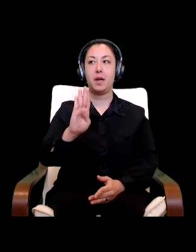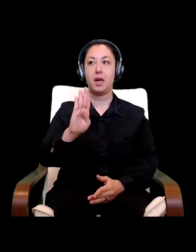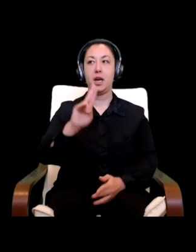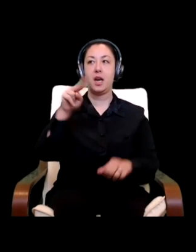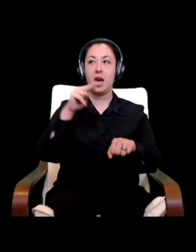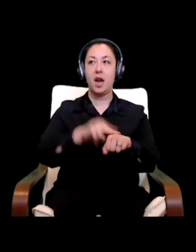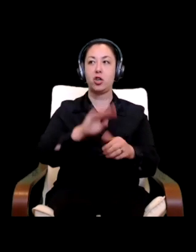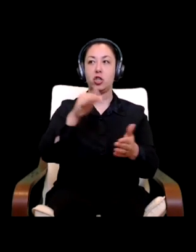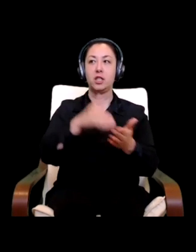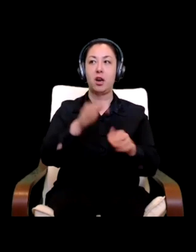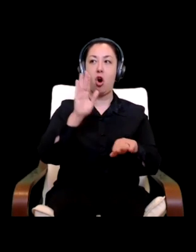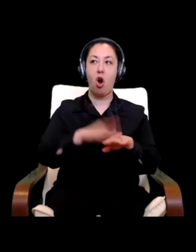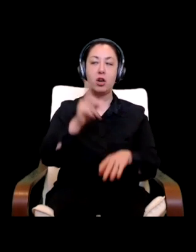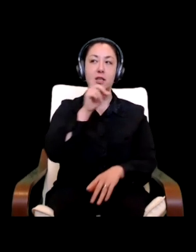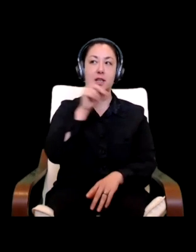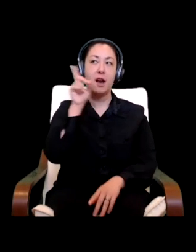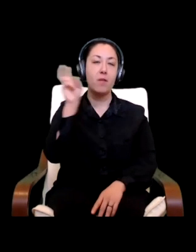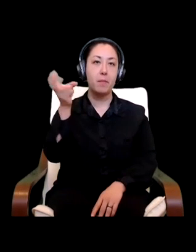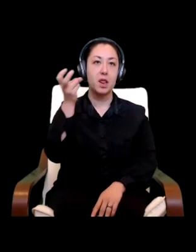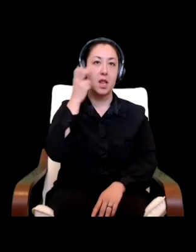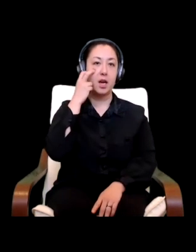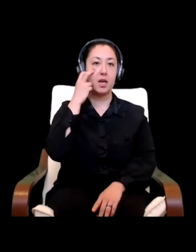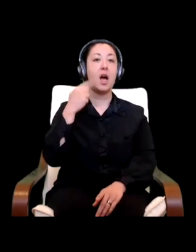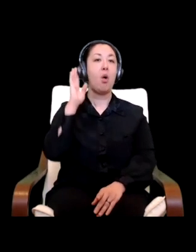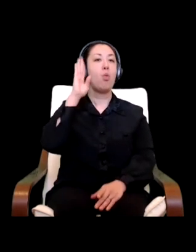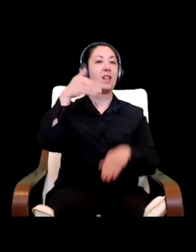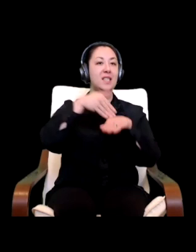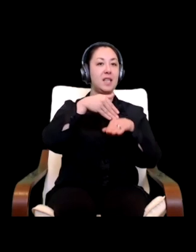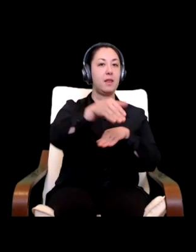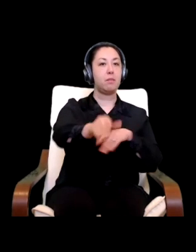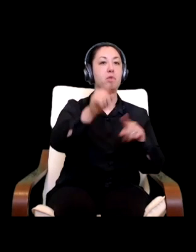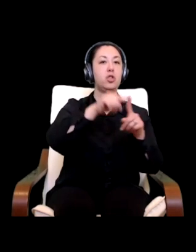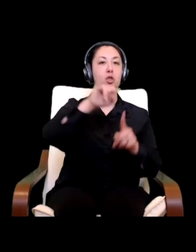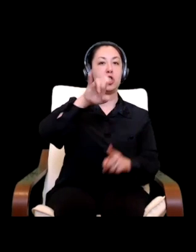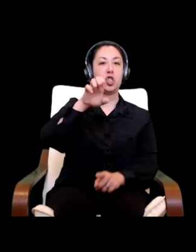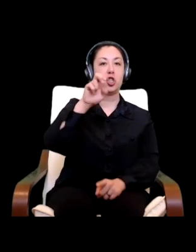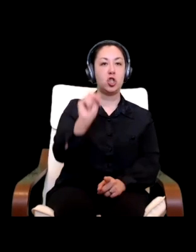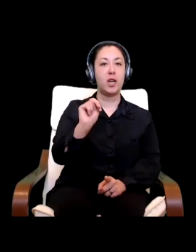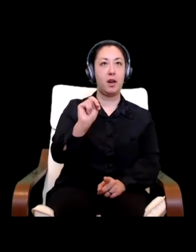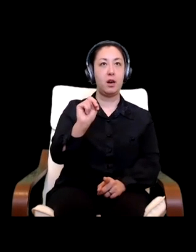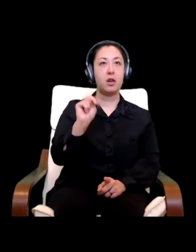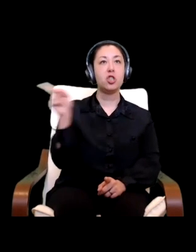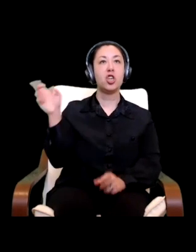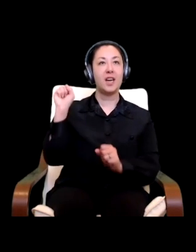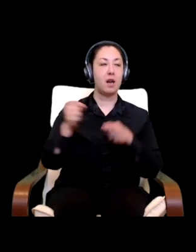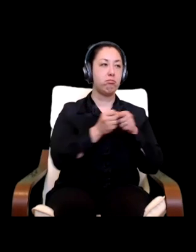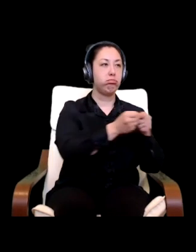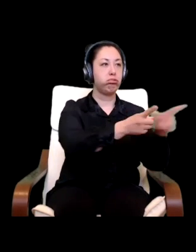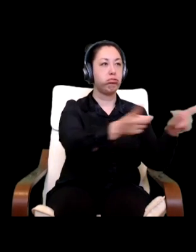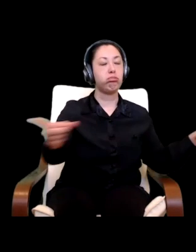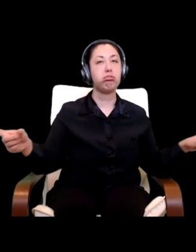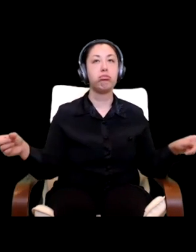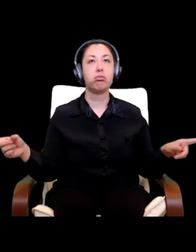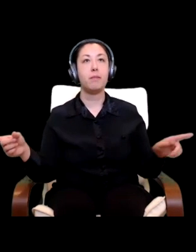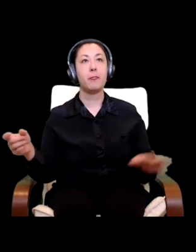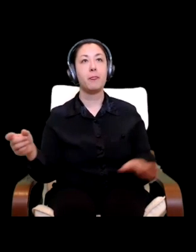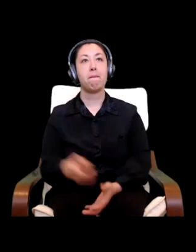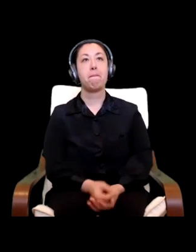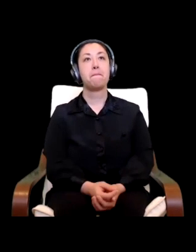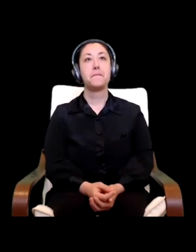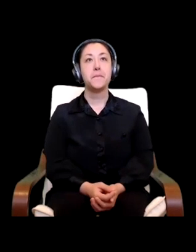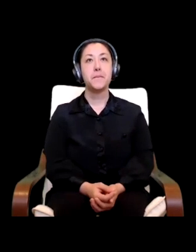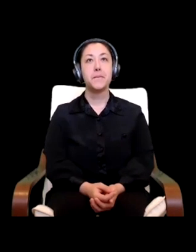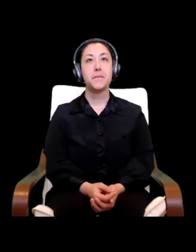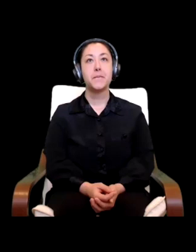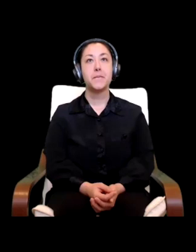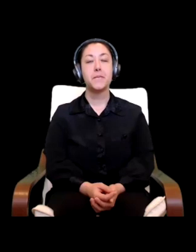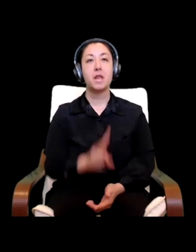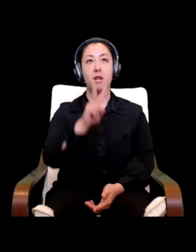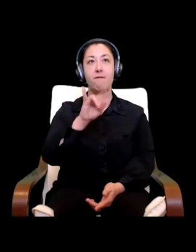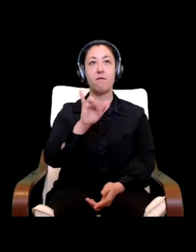I will send those to Jen to send out everyone. I think the virtual format is really not ideal